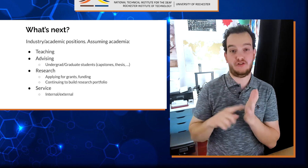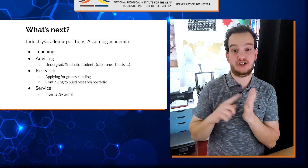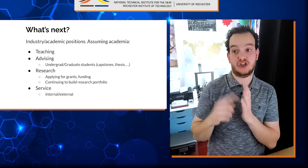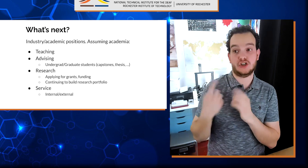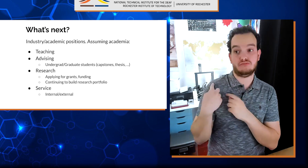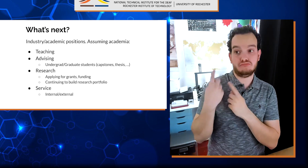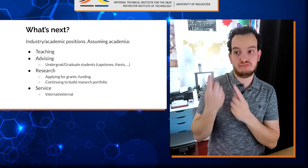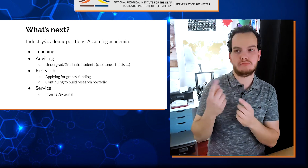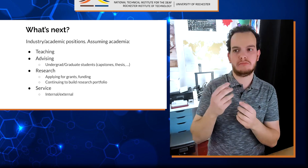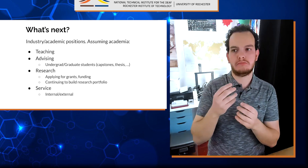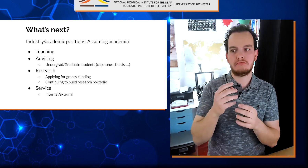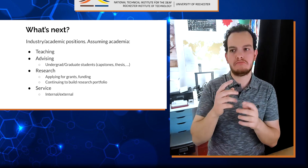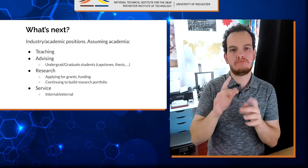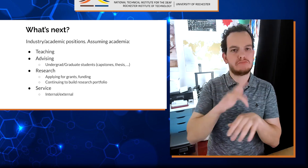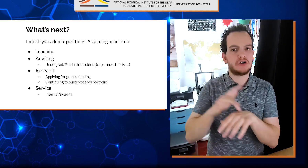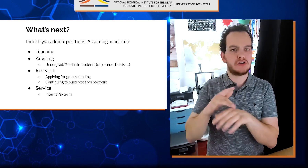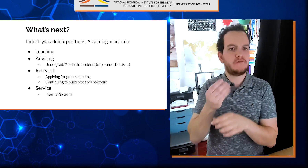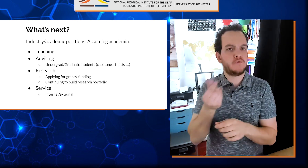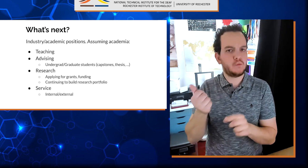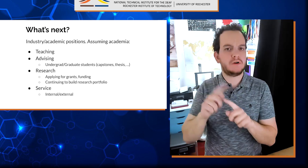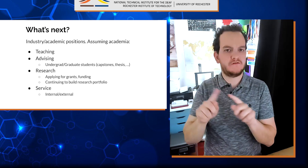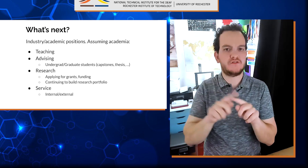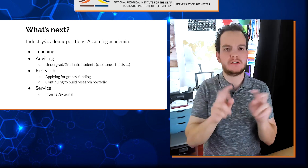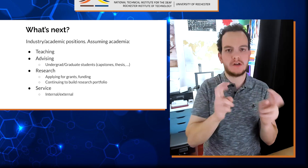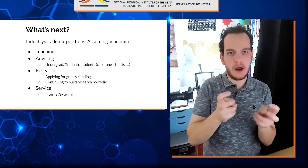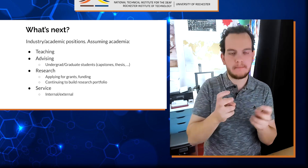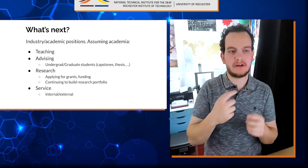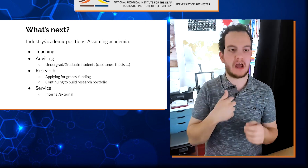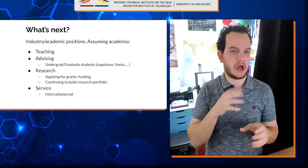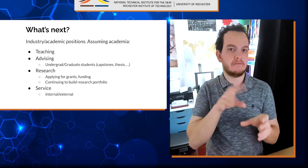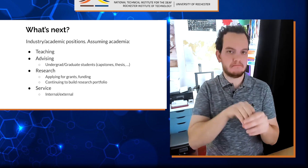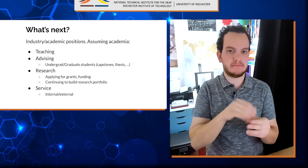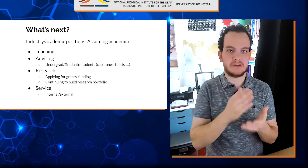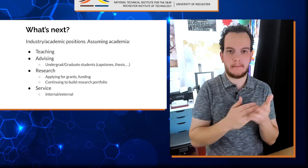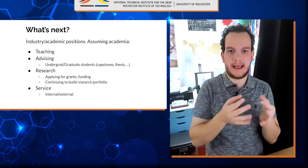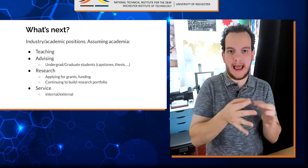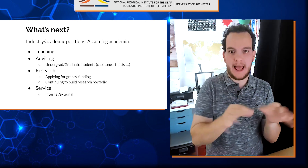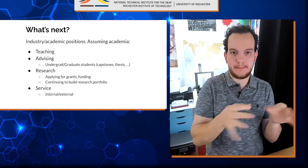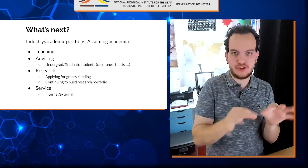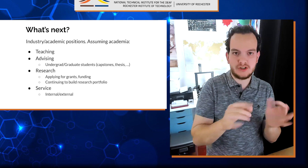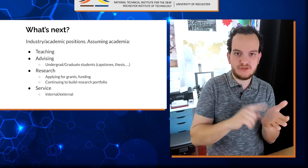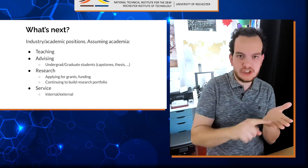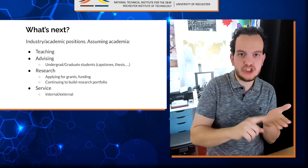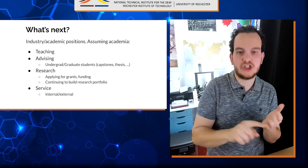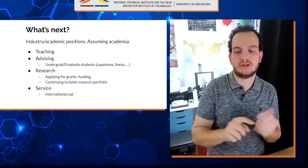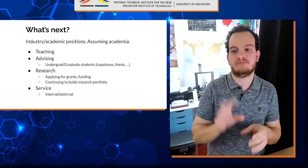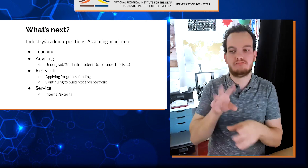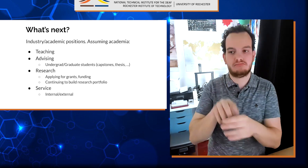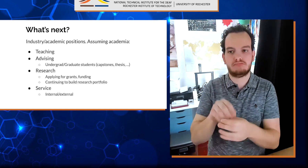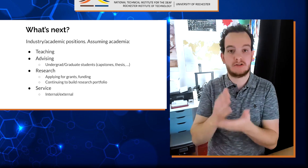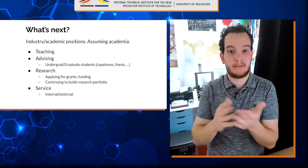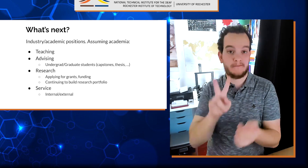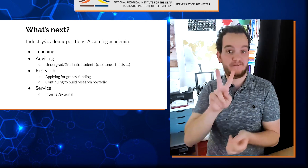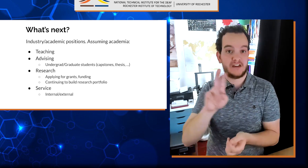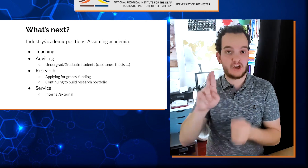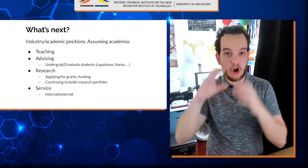My research so far has touched on a few different topics. I've been involved in captioning research,